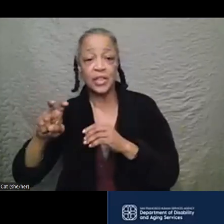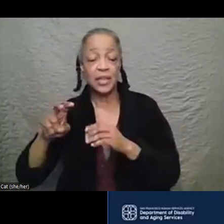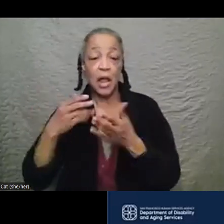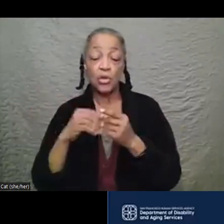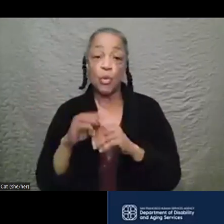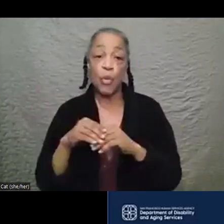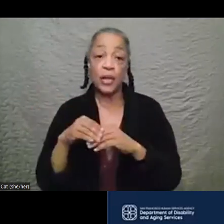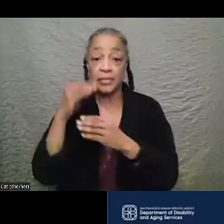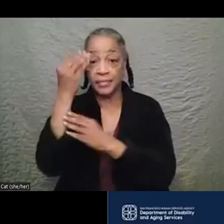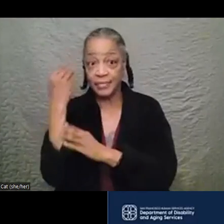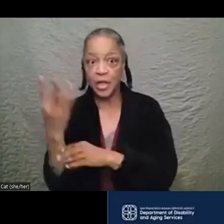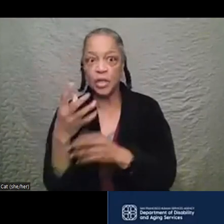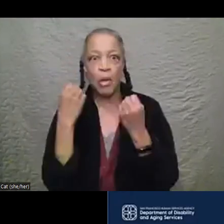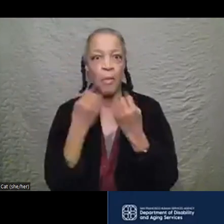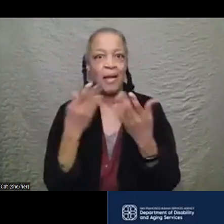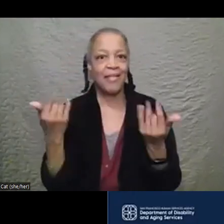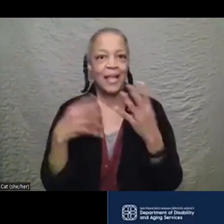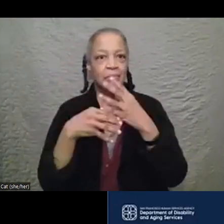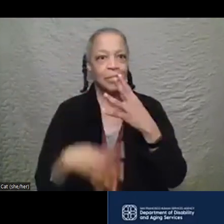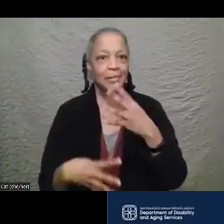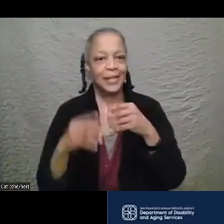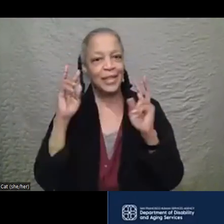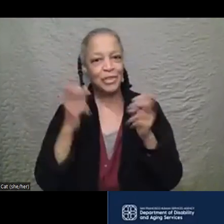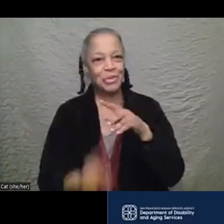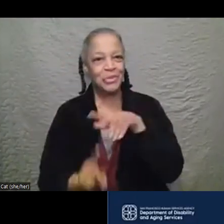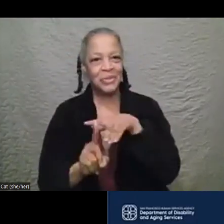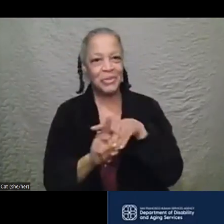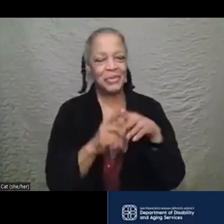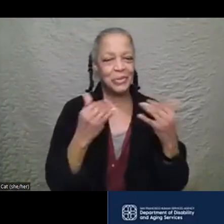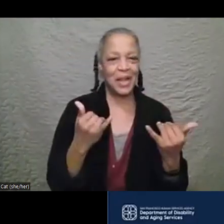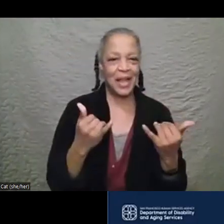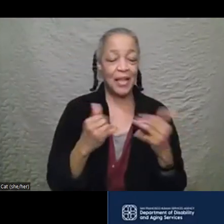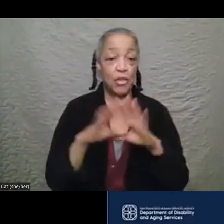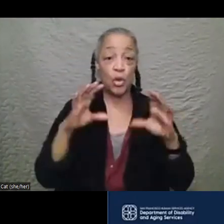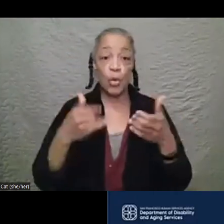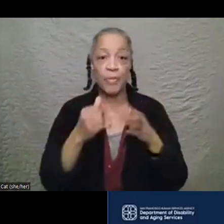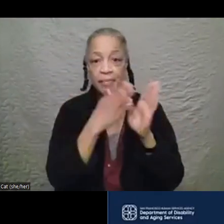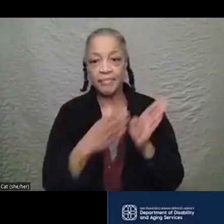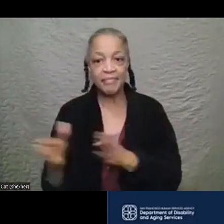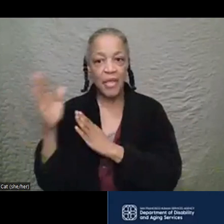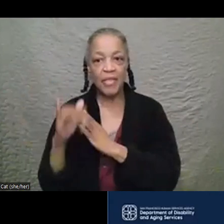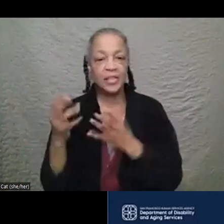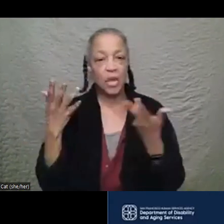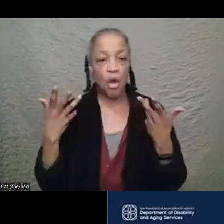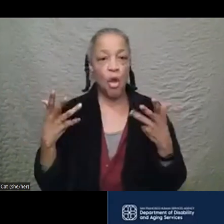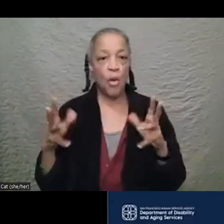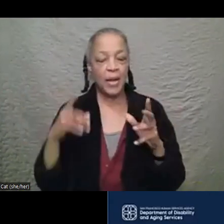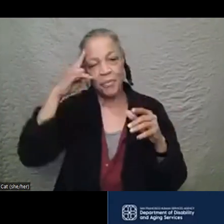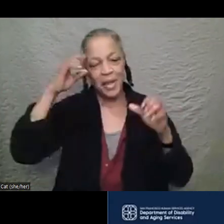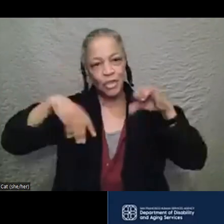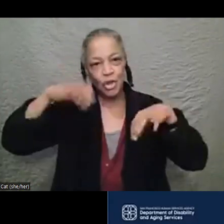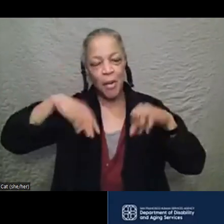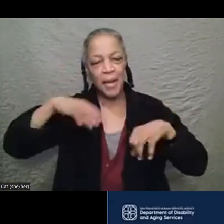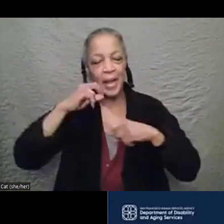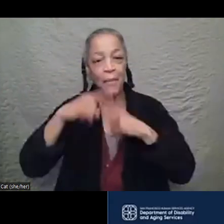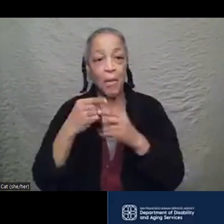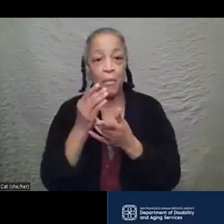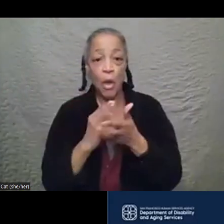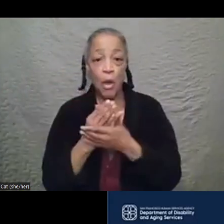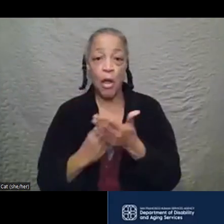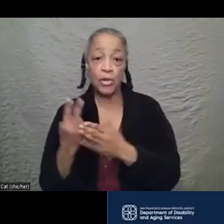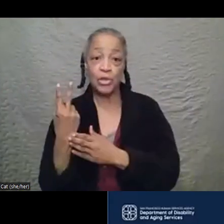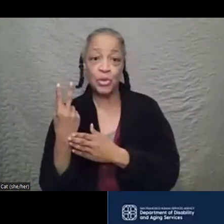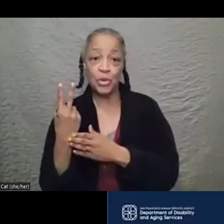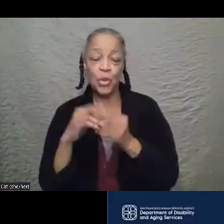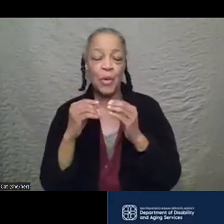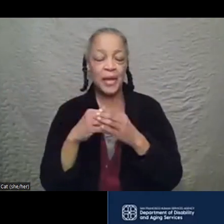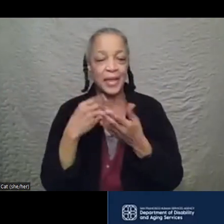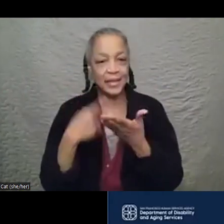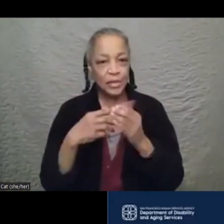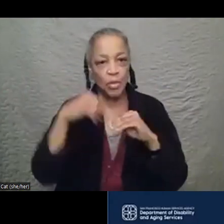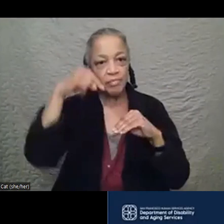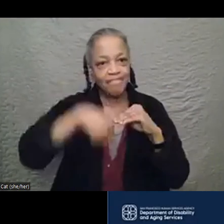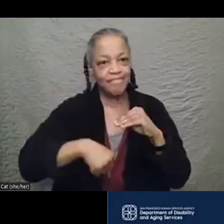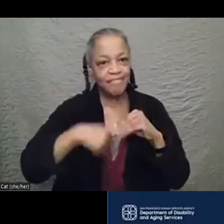so we can show the video, thank you.